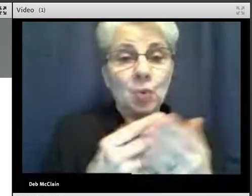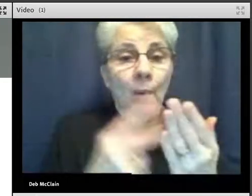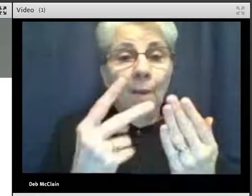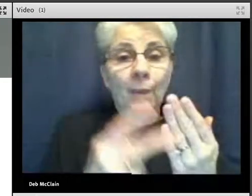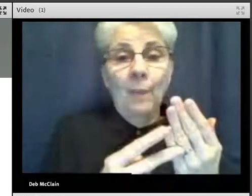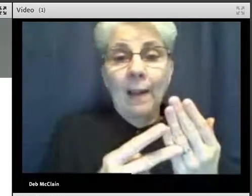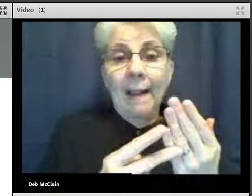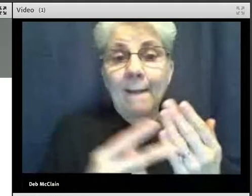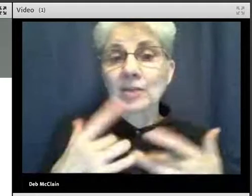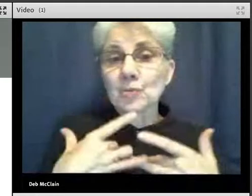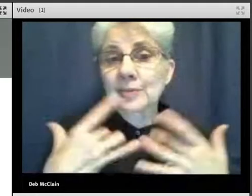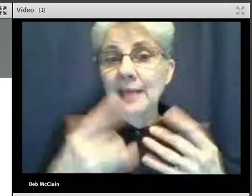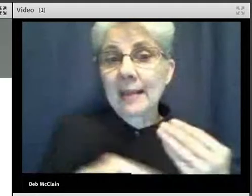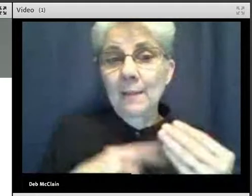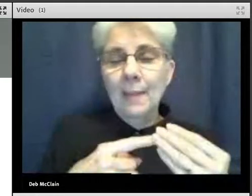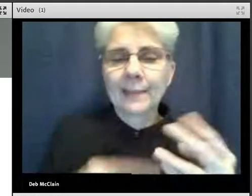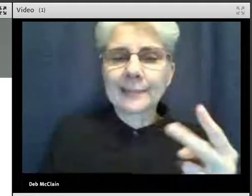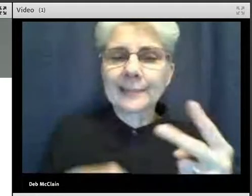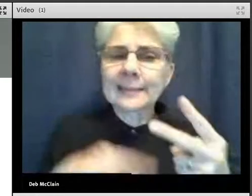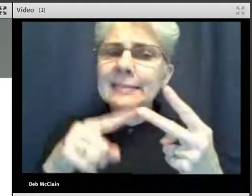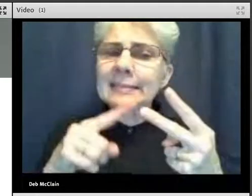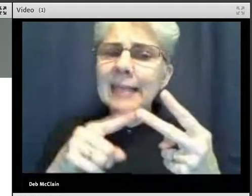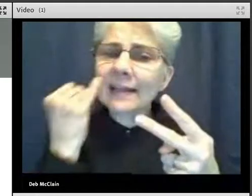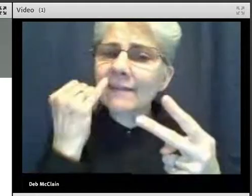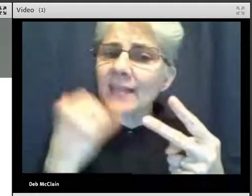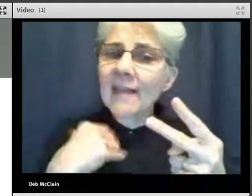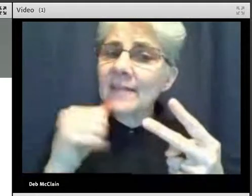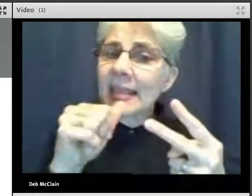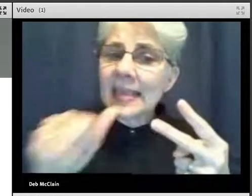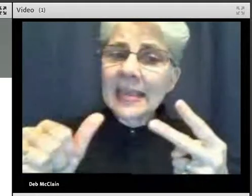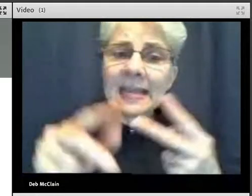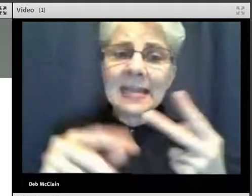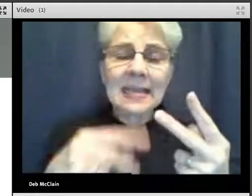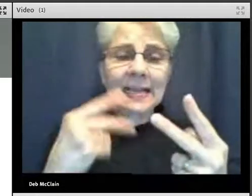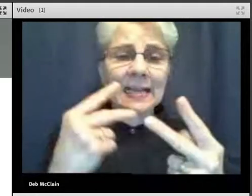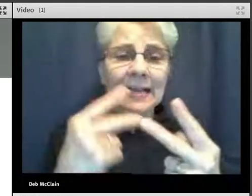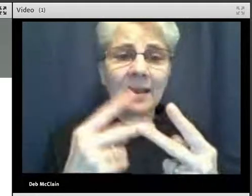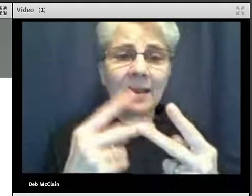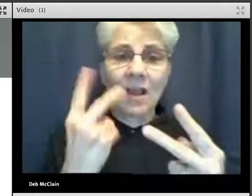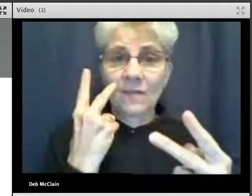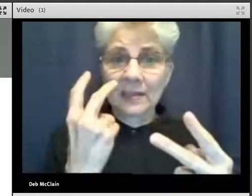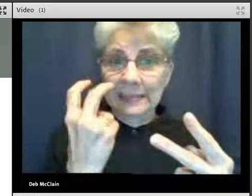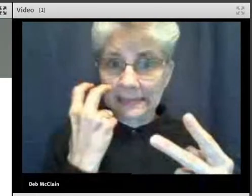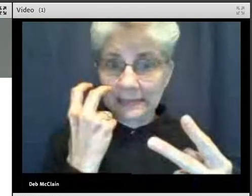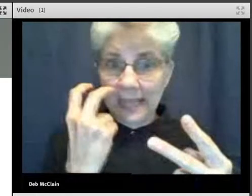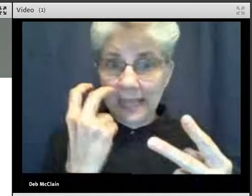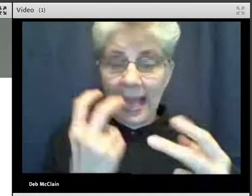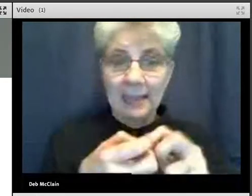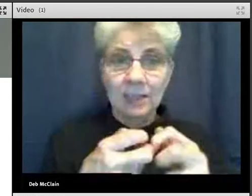They would not know about your new program that you really excited about. Secondly, if they have any kind of site issues,